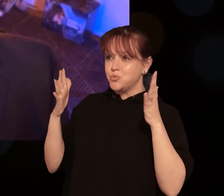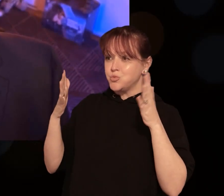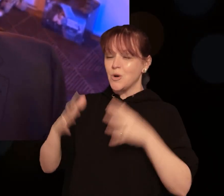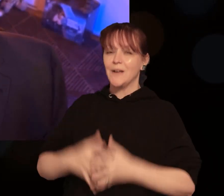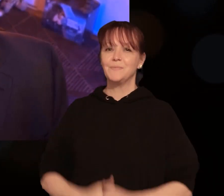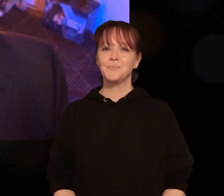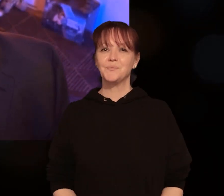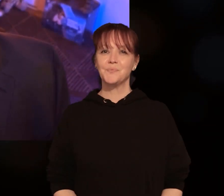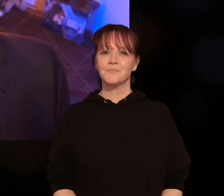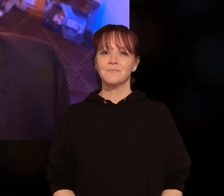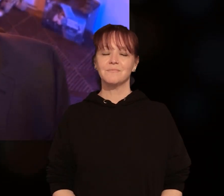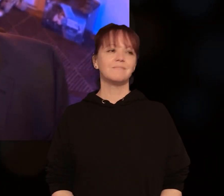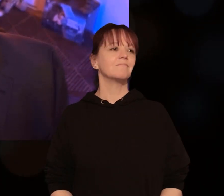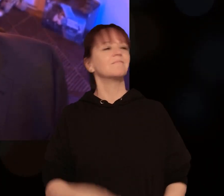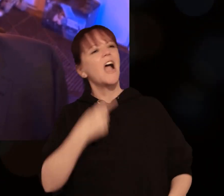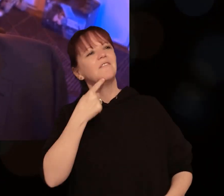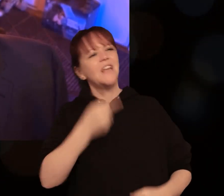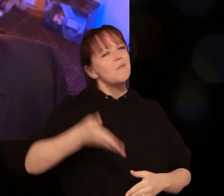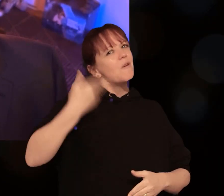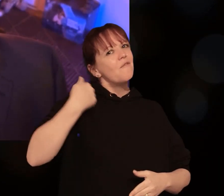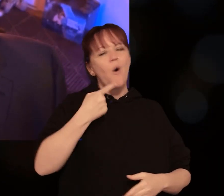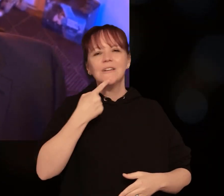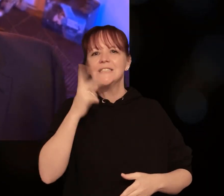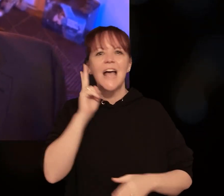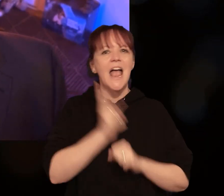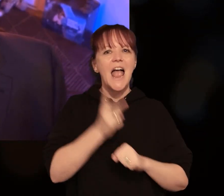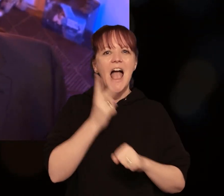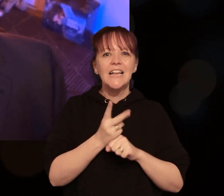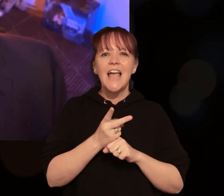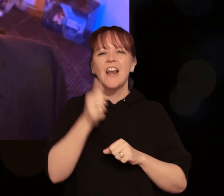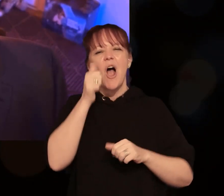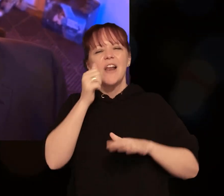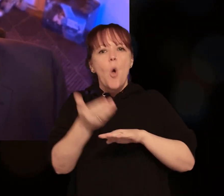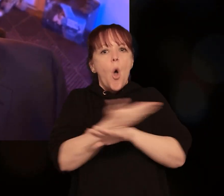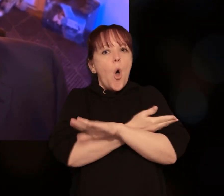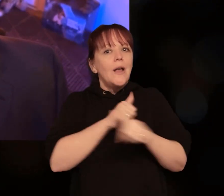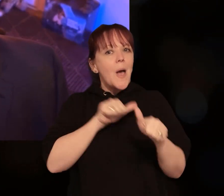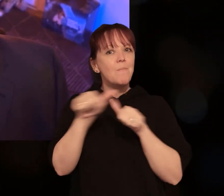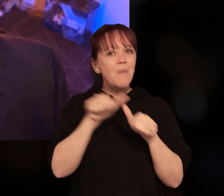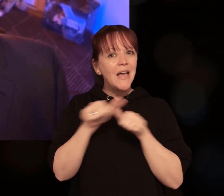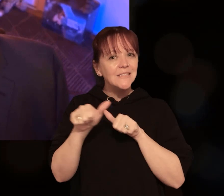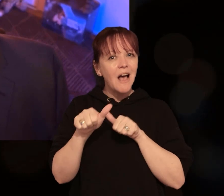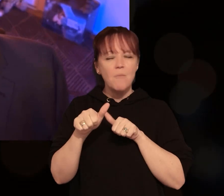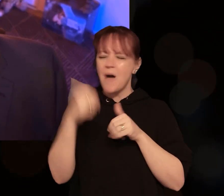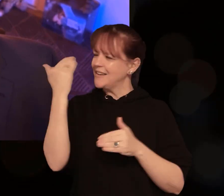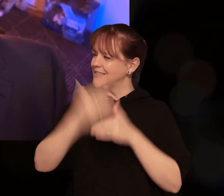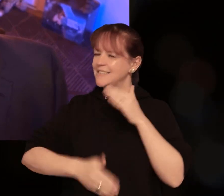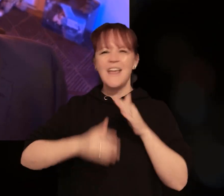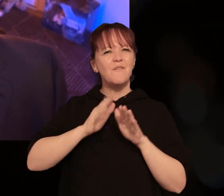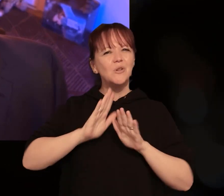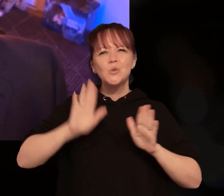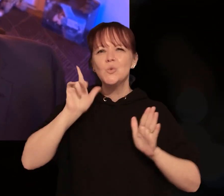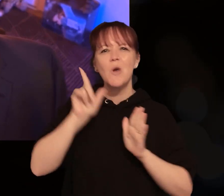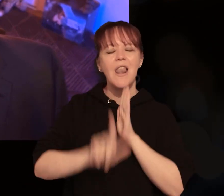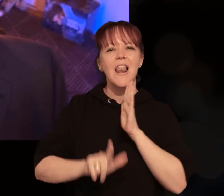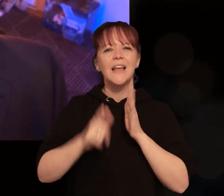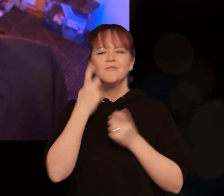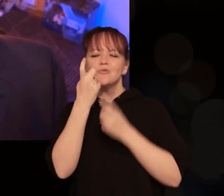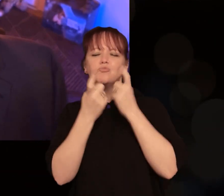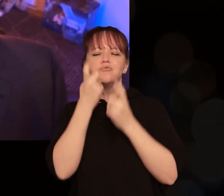I've said it before and I'll say it again, while earlier is always better, it's also never too late to think about accessibility.